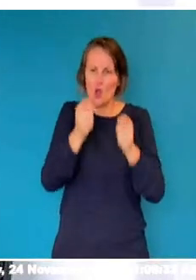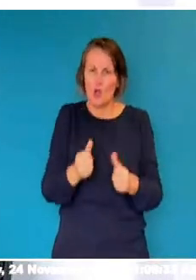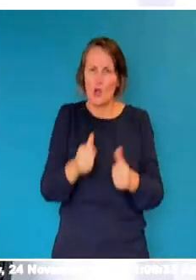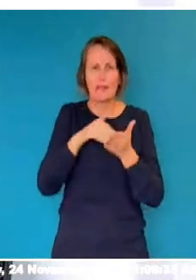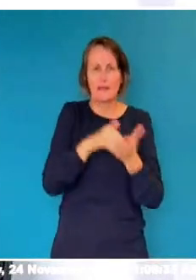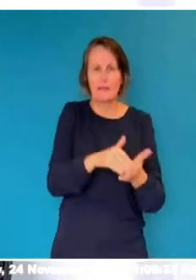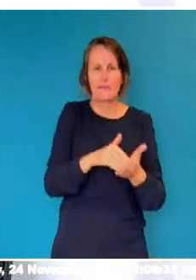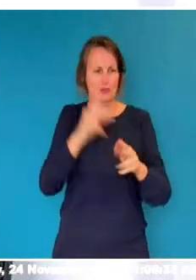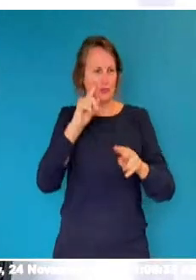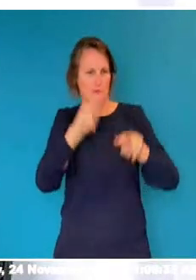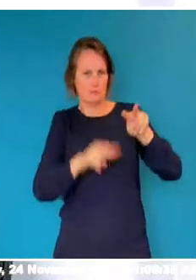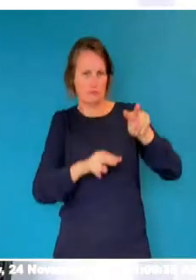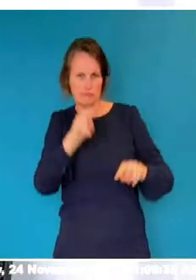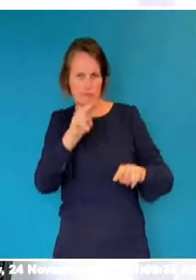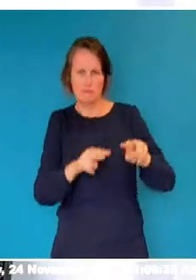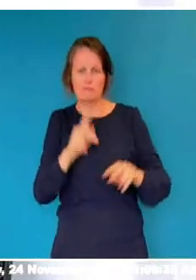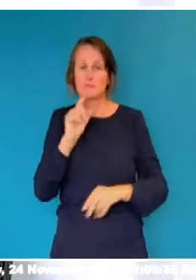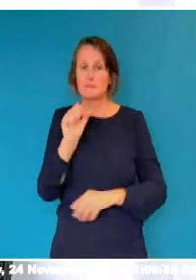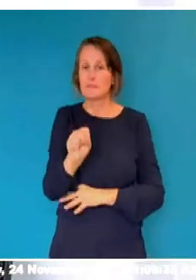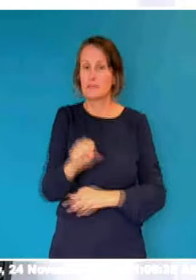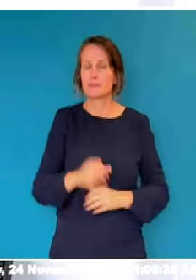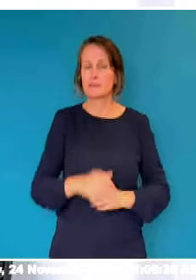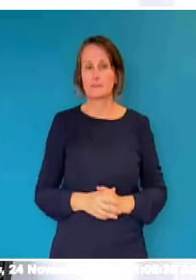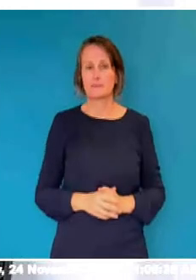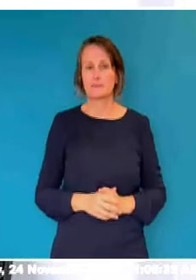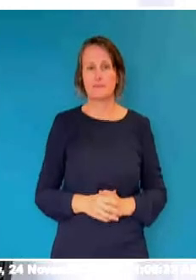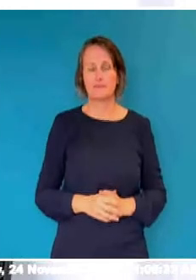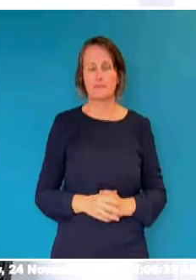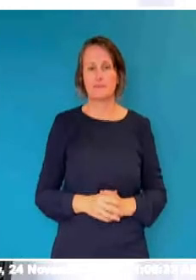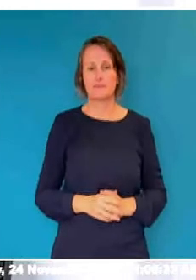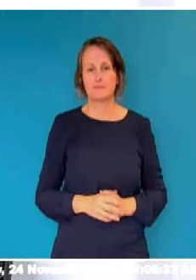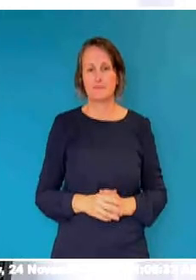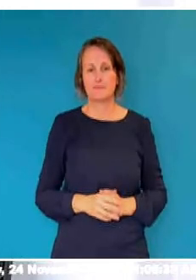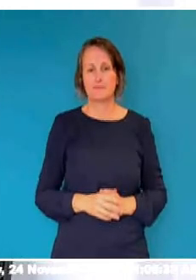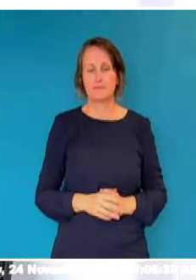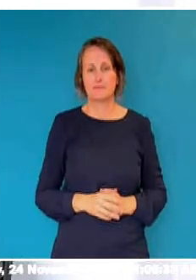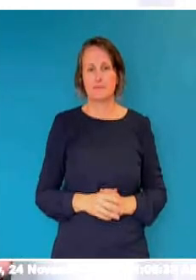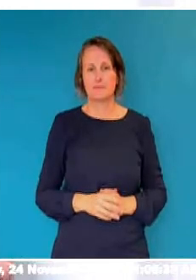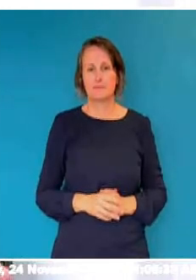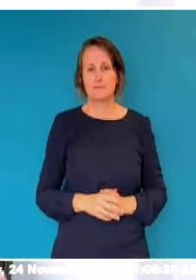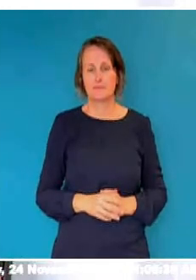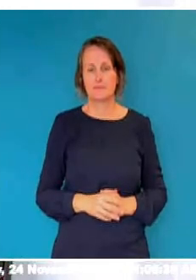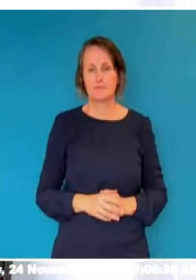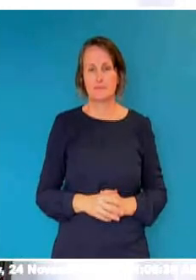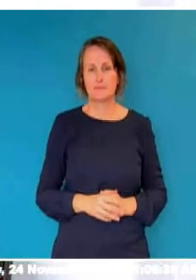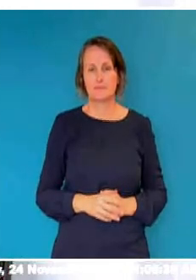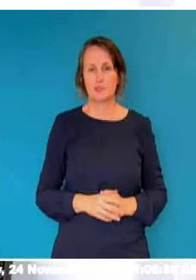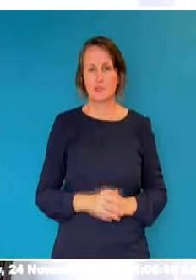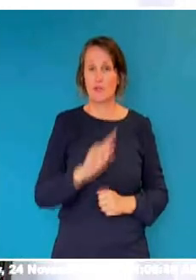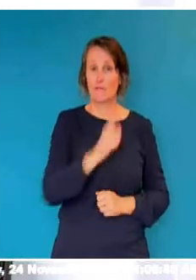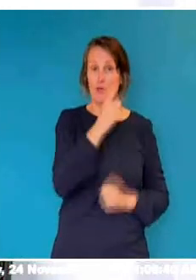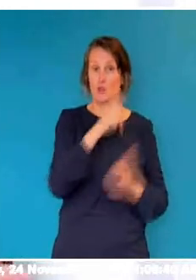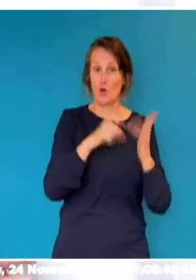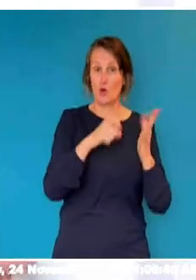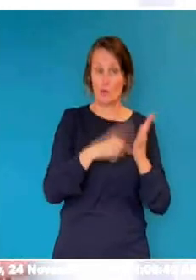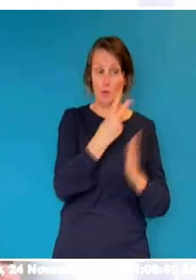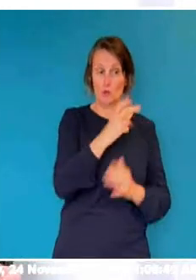Correct. MS DOWSETT: You've recorded in the period 1 October 2019 to May